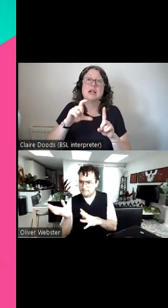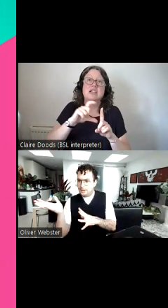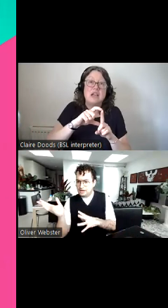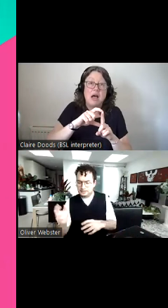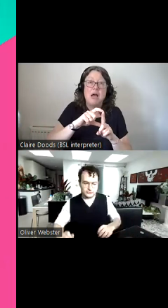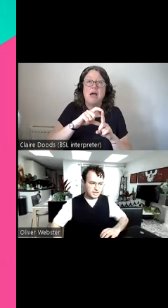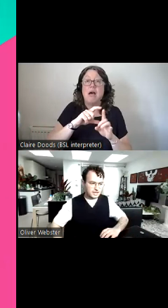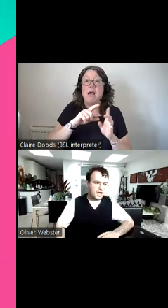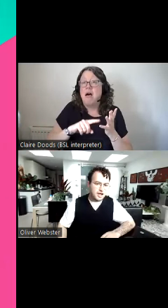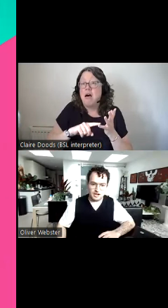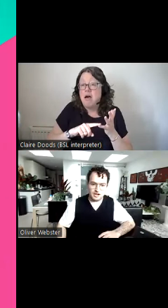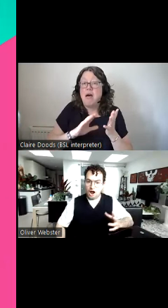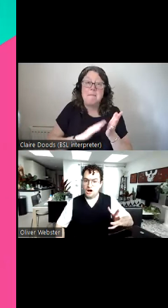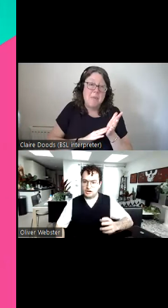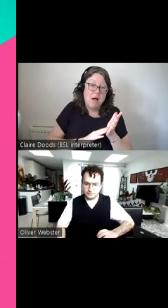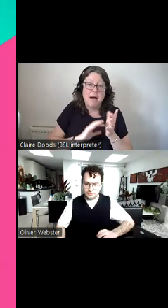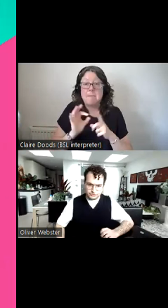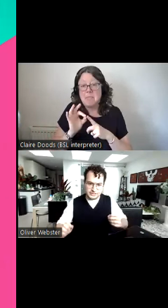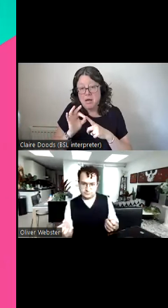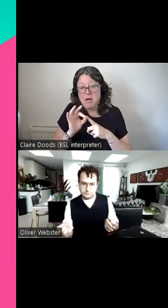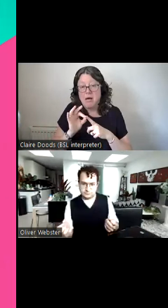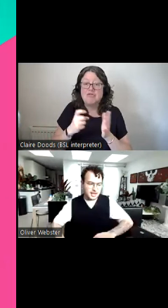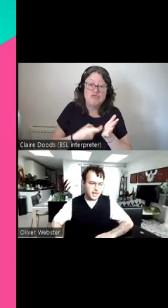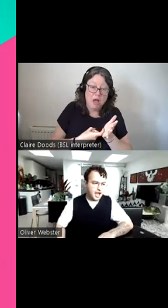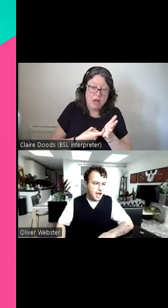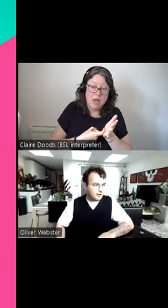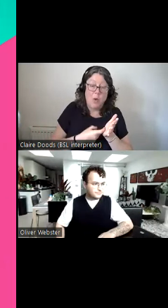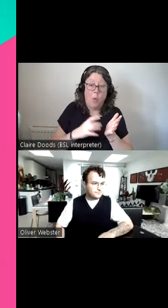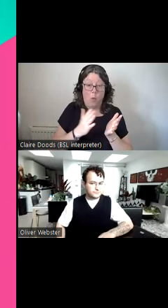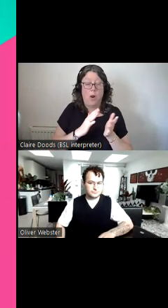m, p, r. These are all phonemes.